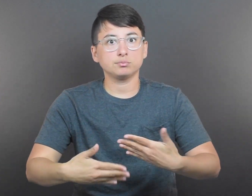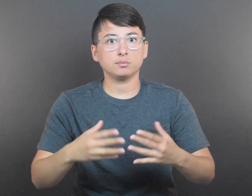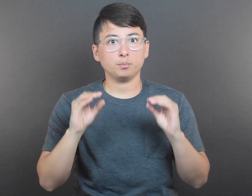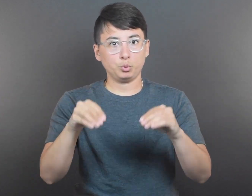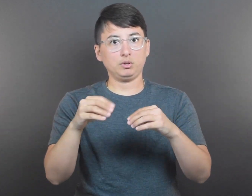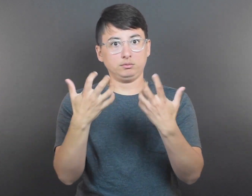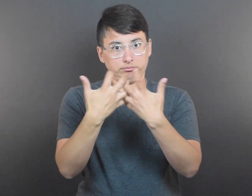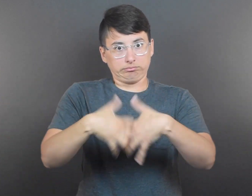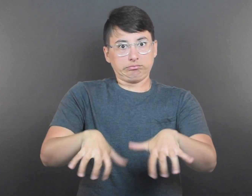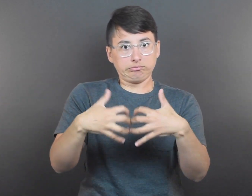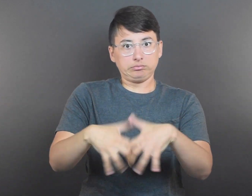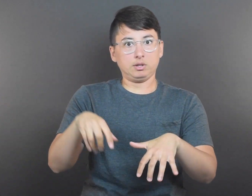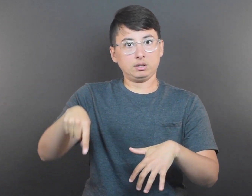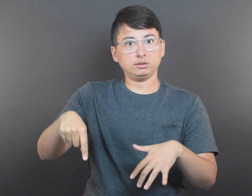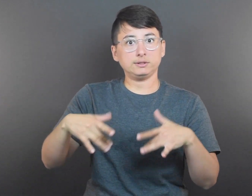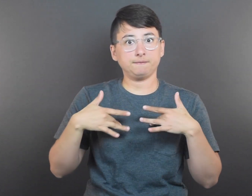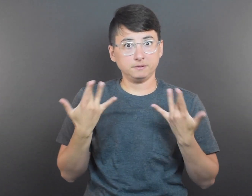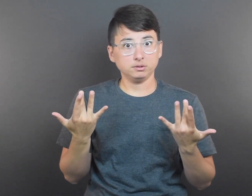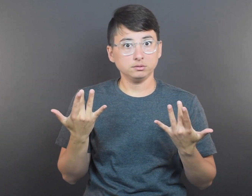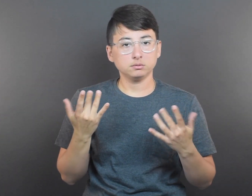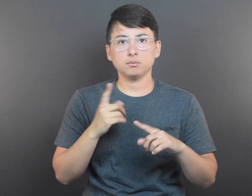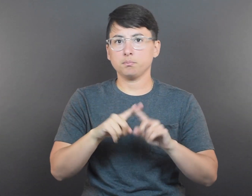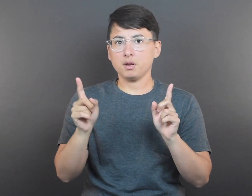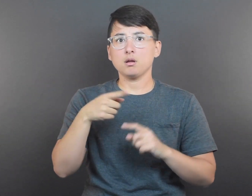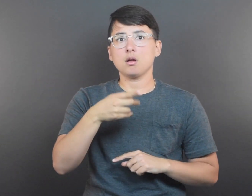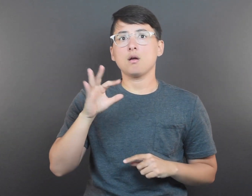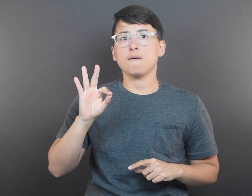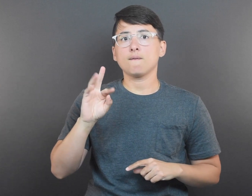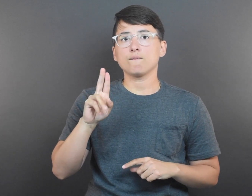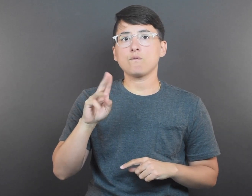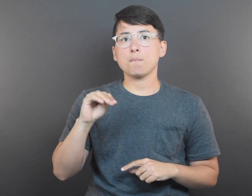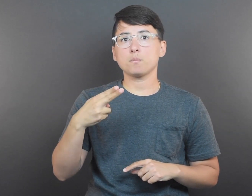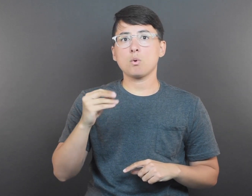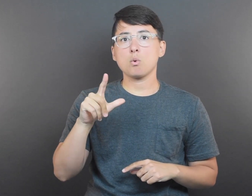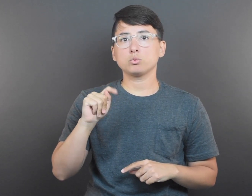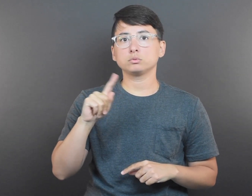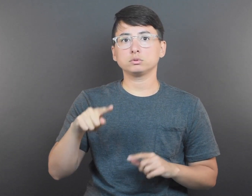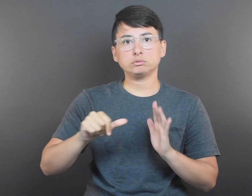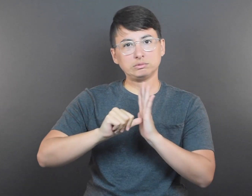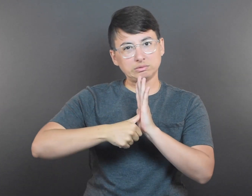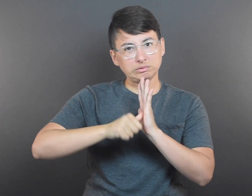emphasized that because of existing stakeholder relationships, “the challenges we faced